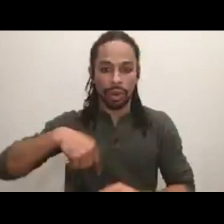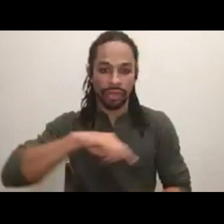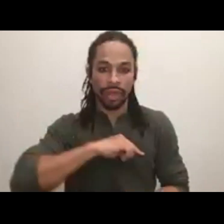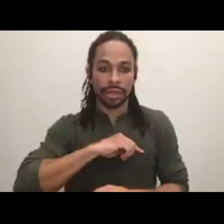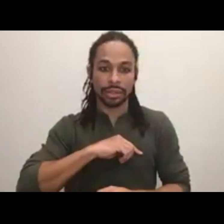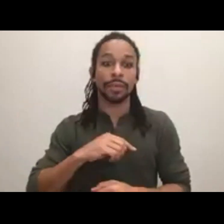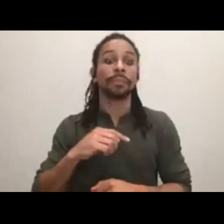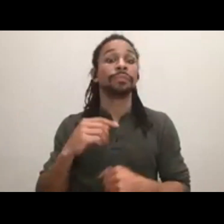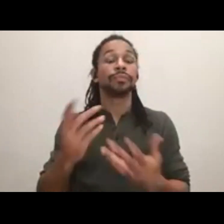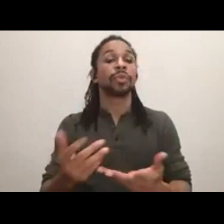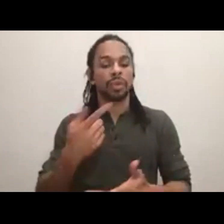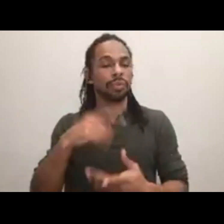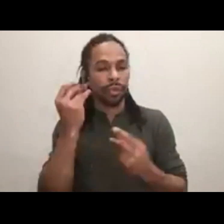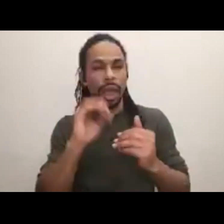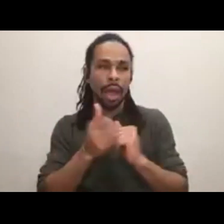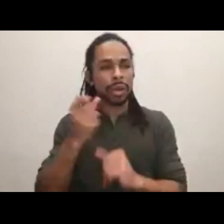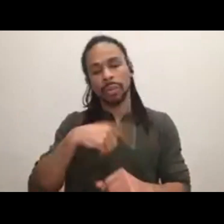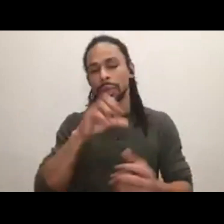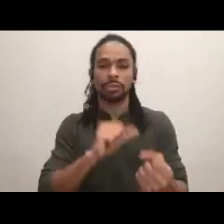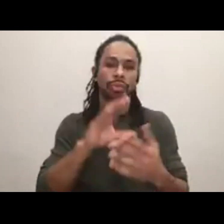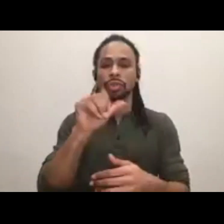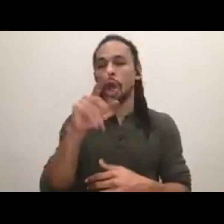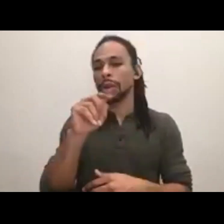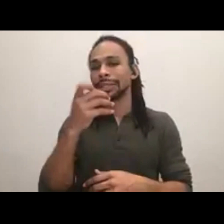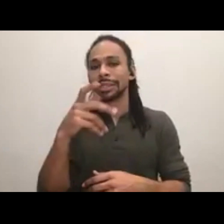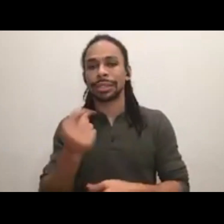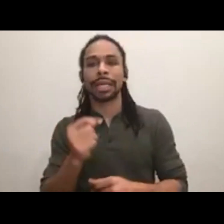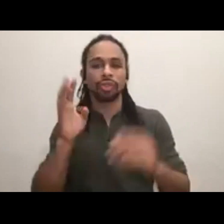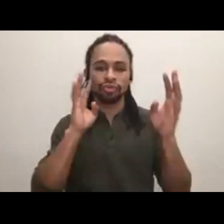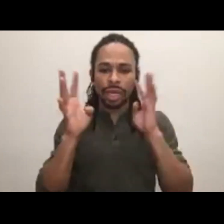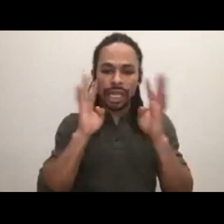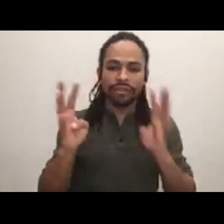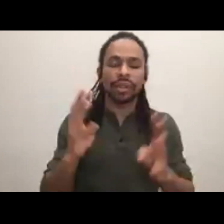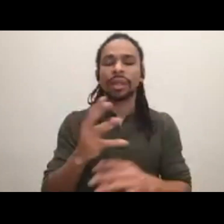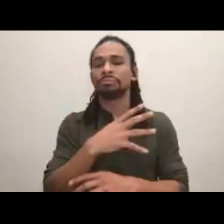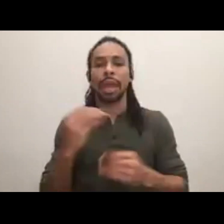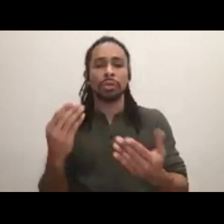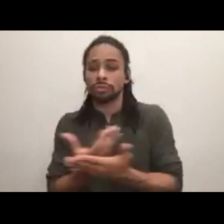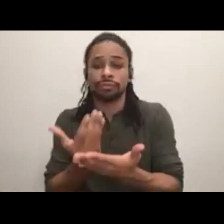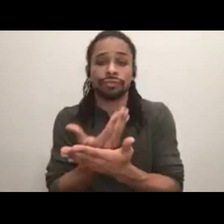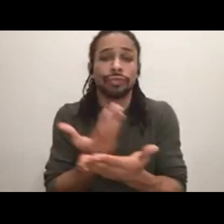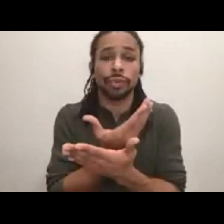thoughtfully and creatively. Now they've organized dozens of Alt-text as Poetry workshops that